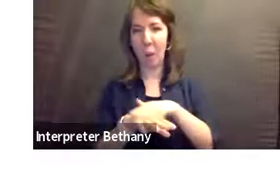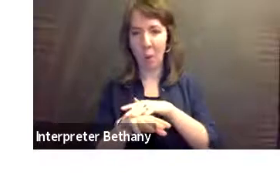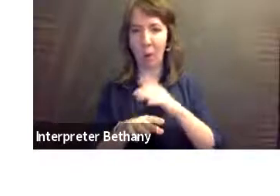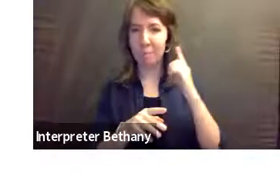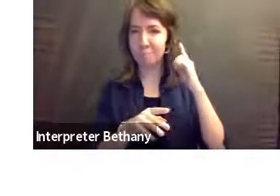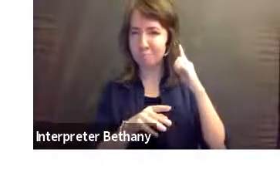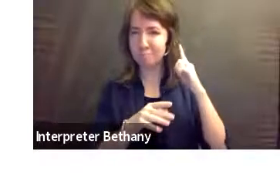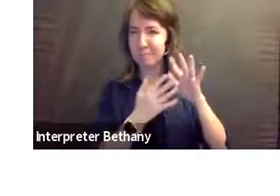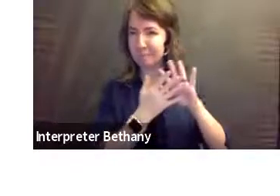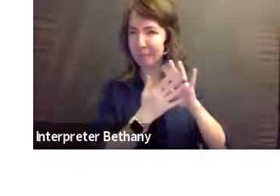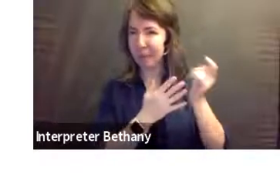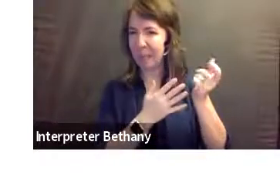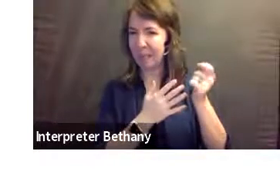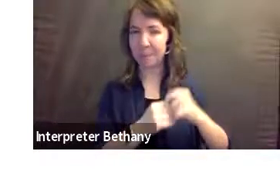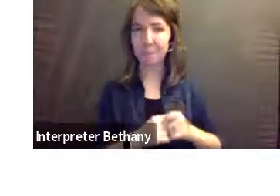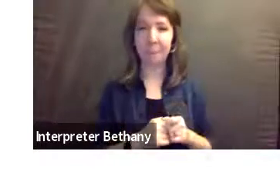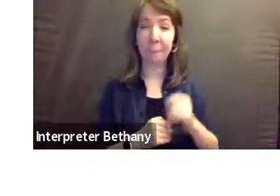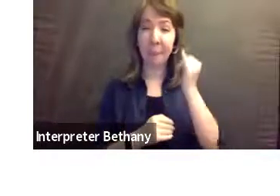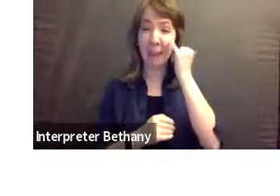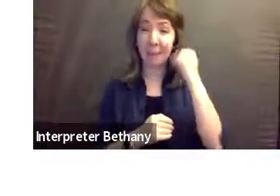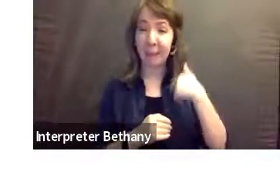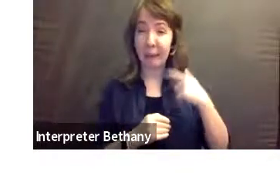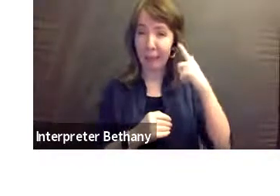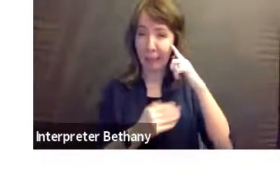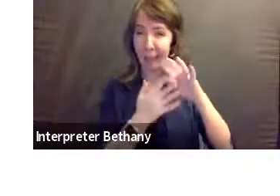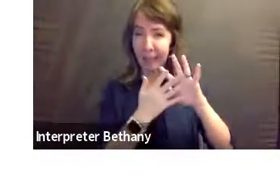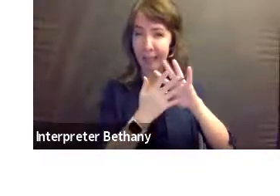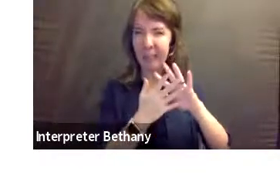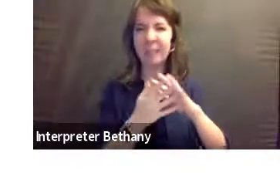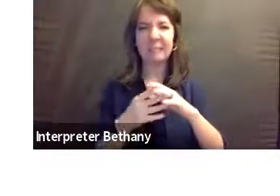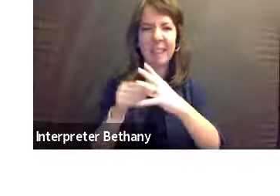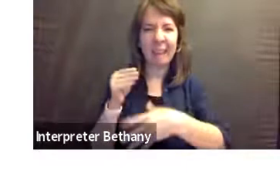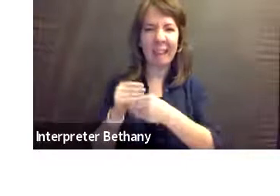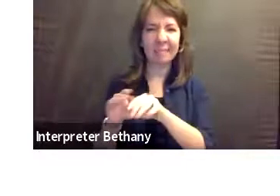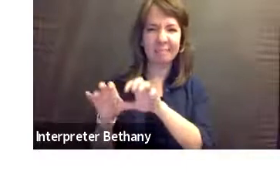Linda Kobashigawa: If I do break up, just let me know. Put it in the comments. And I can repeat something or